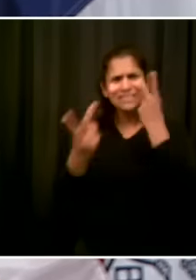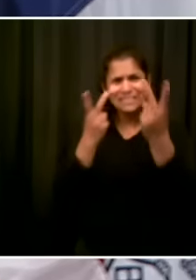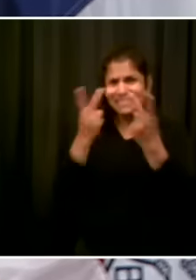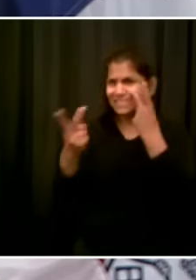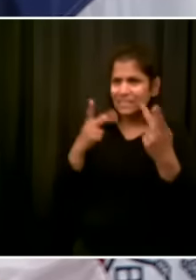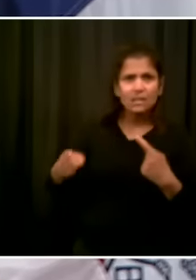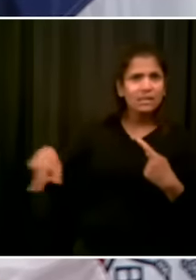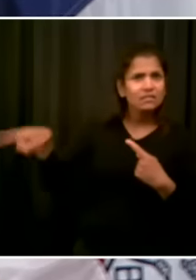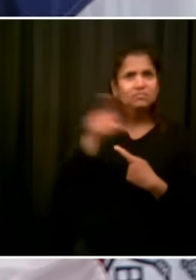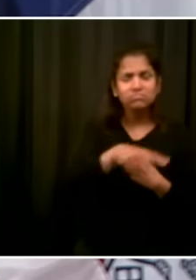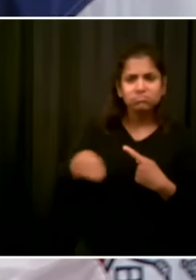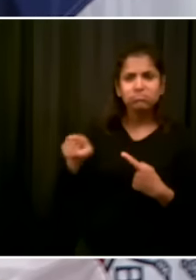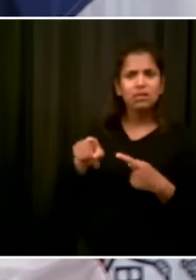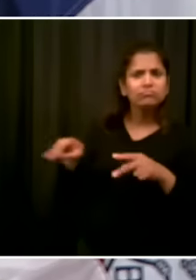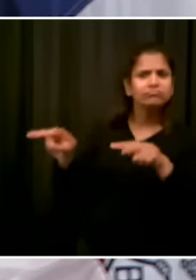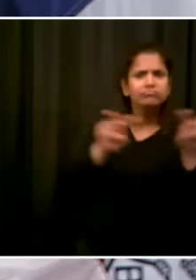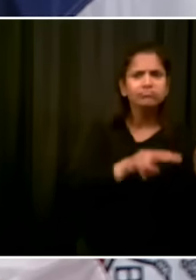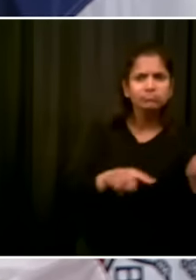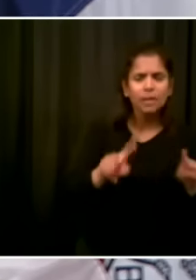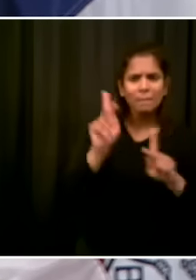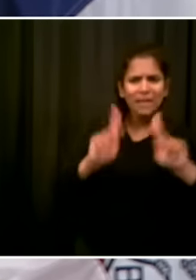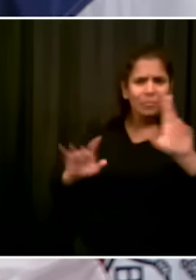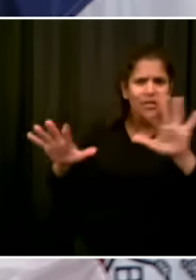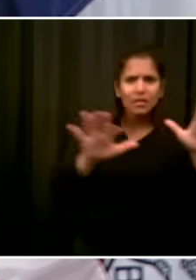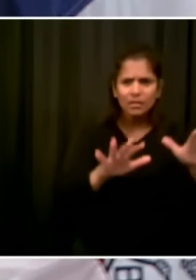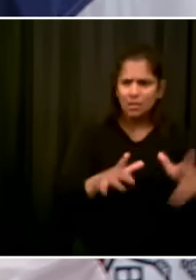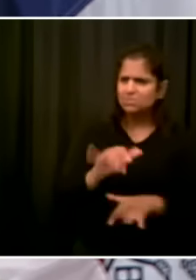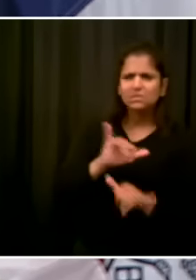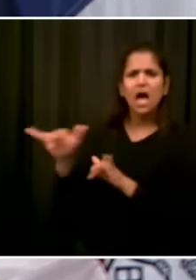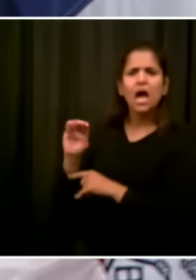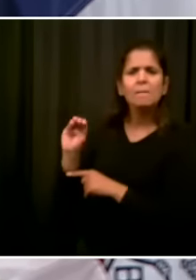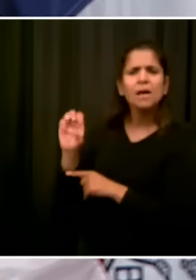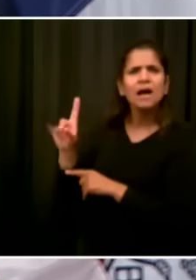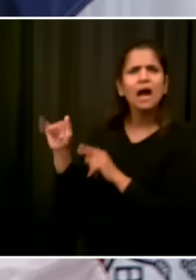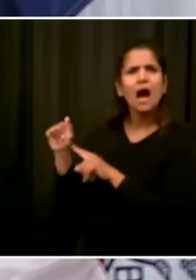TO. TESTING TO 5.8 MIILLON NEW